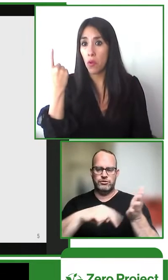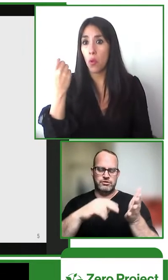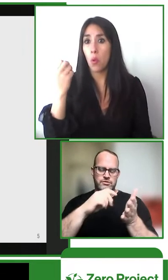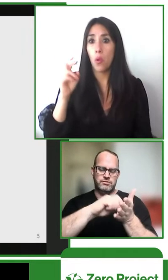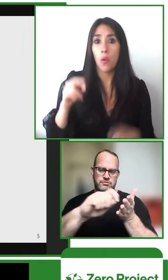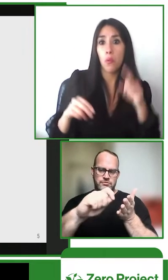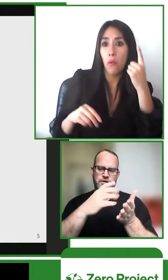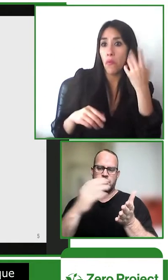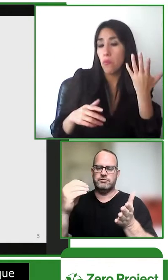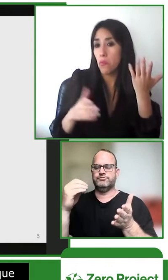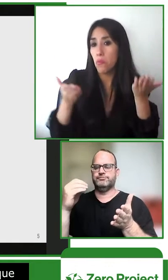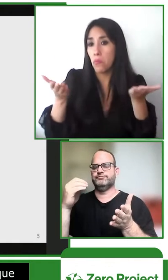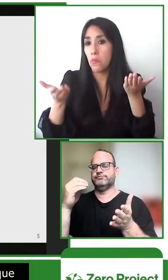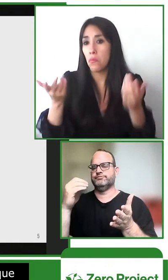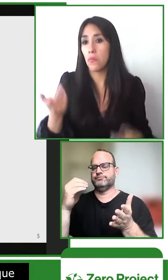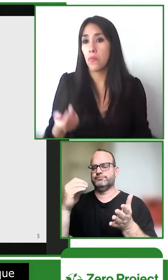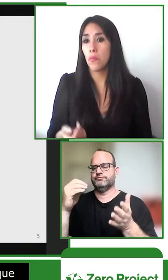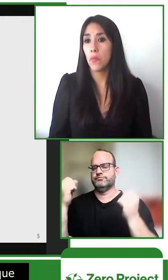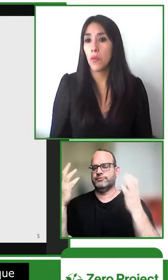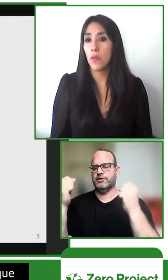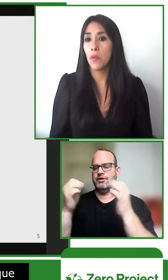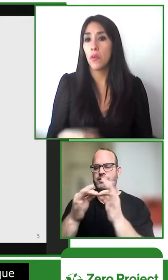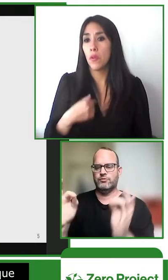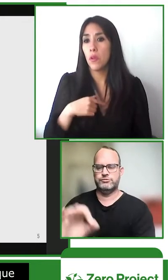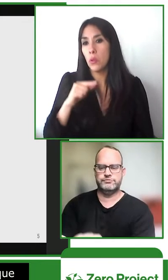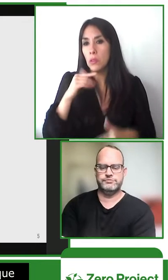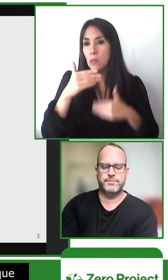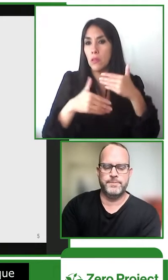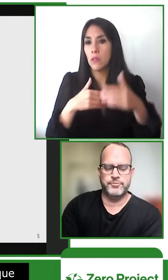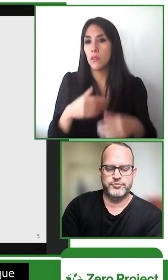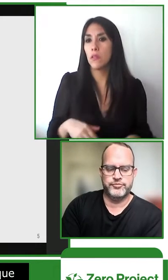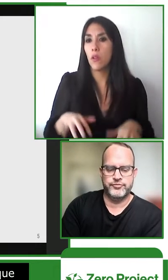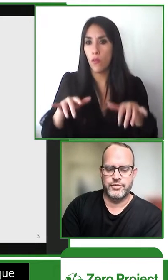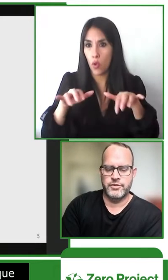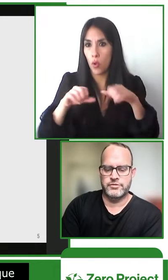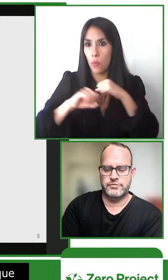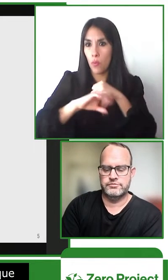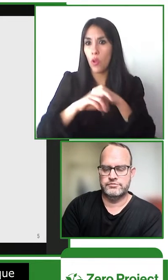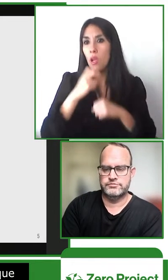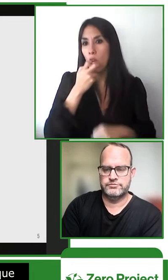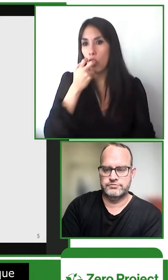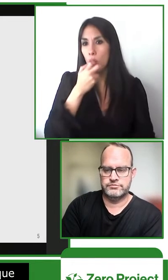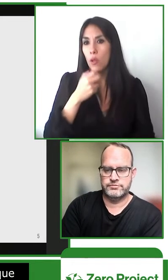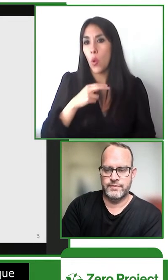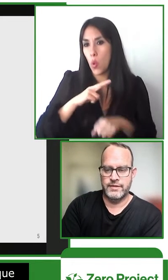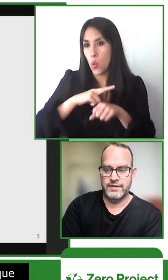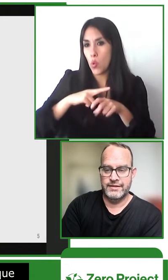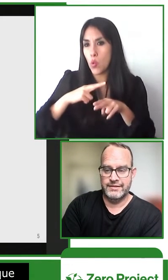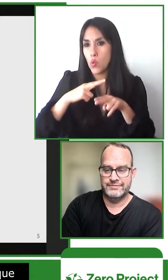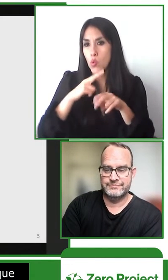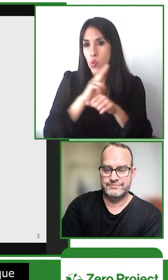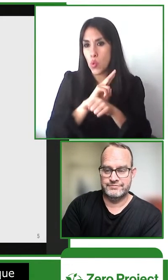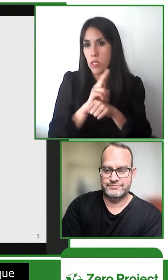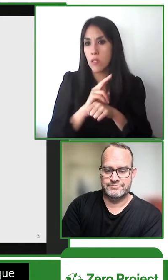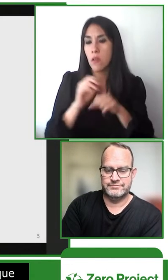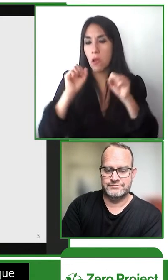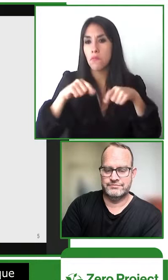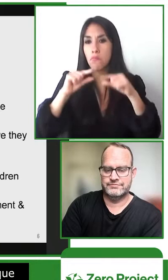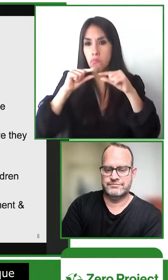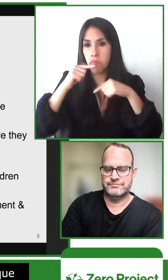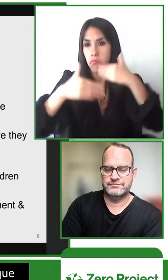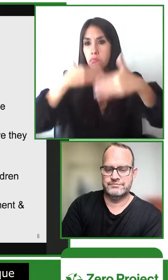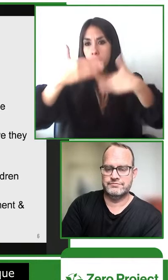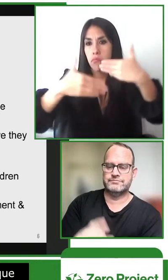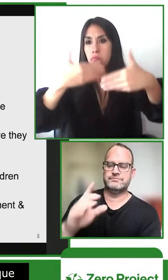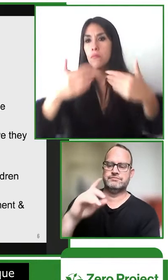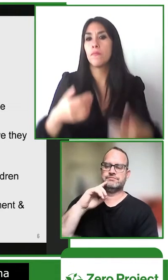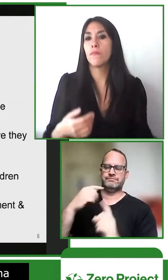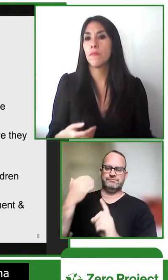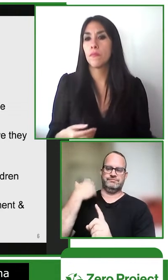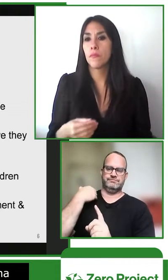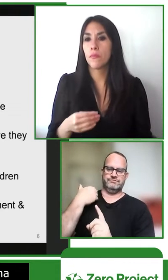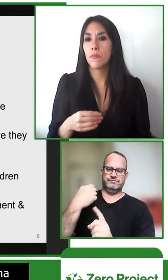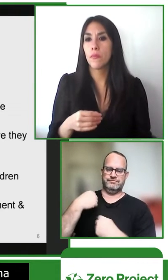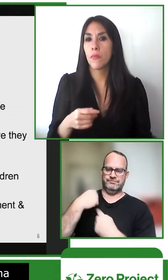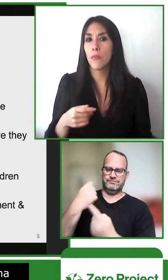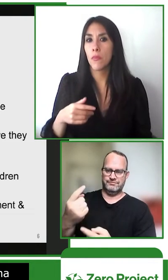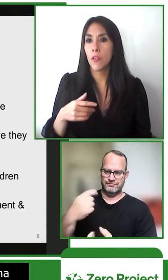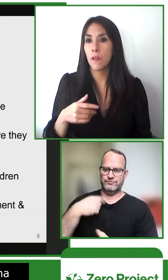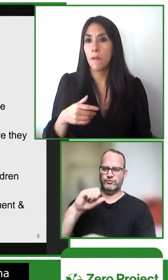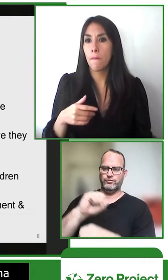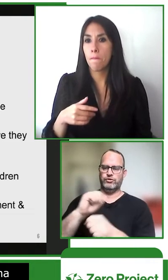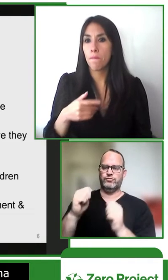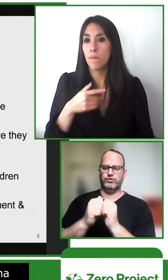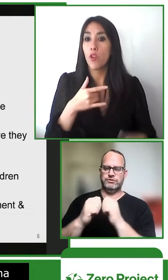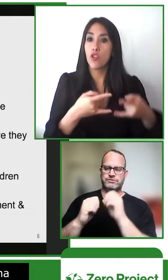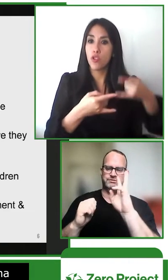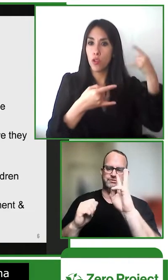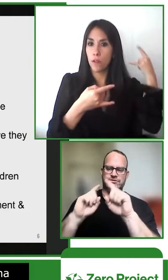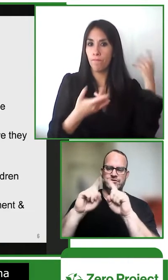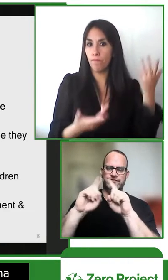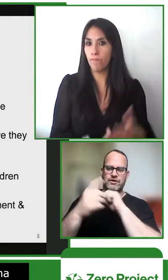to grow and contribute stories and develop literacy tools for the online library